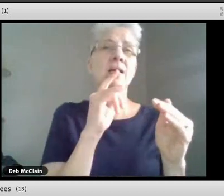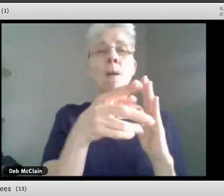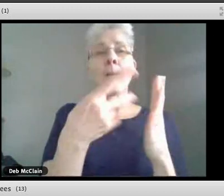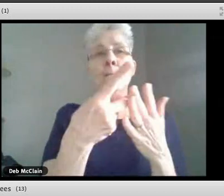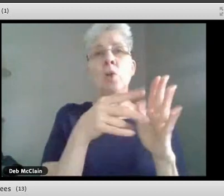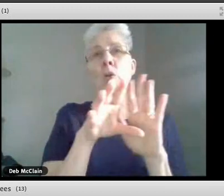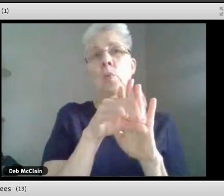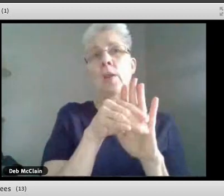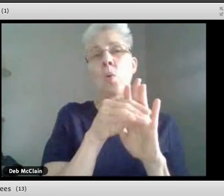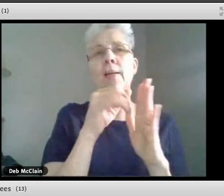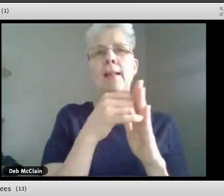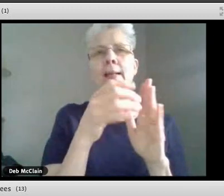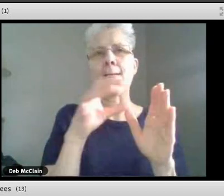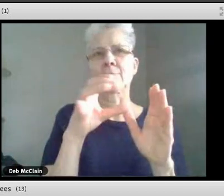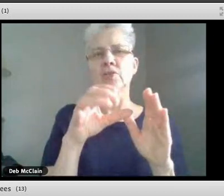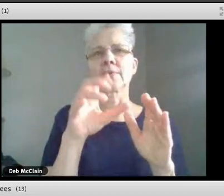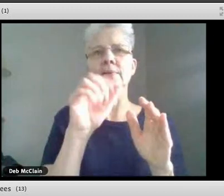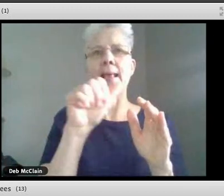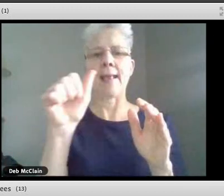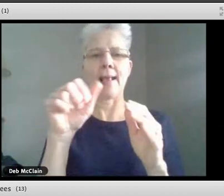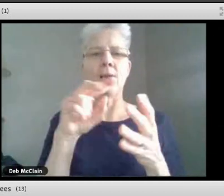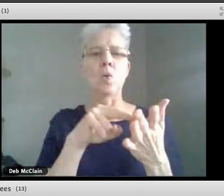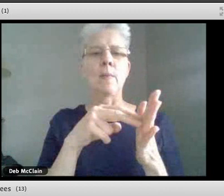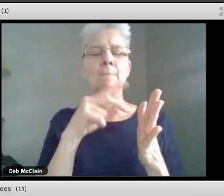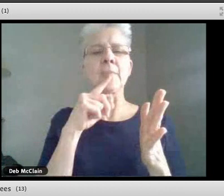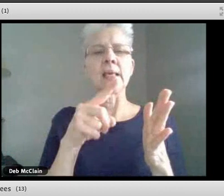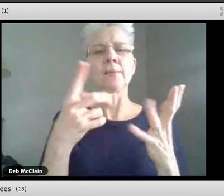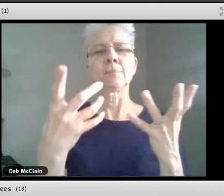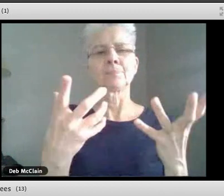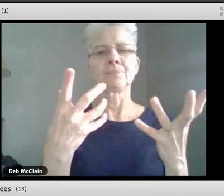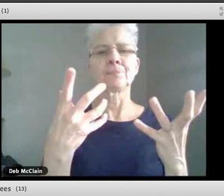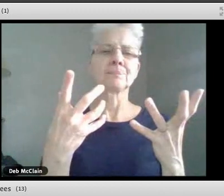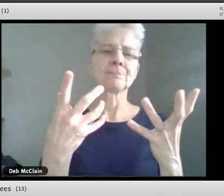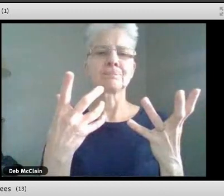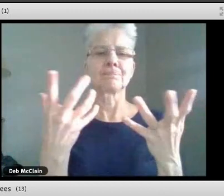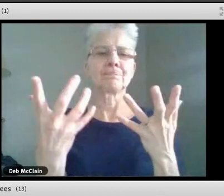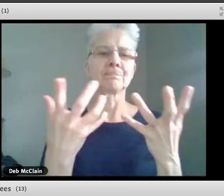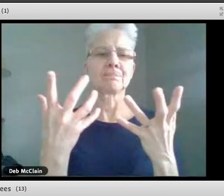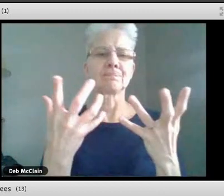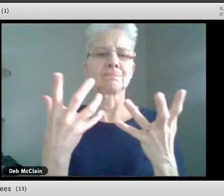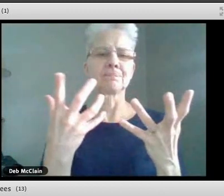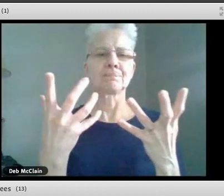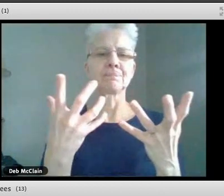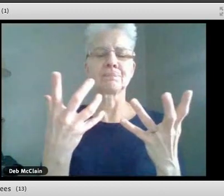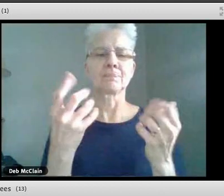A AA would be that the live videos have captioning,